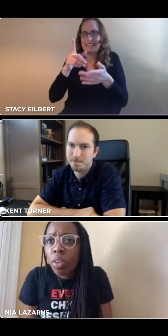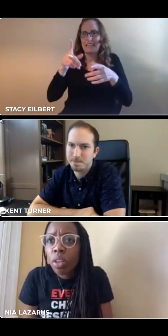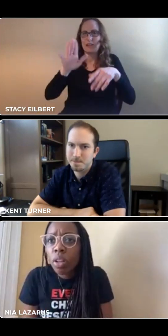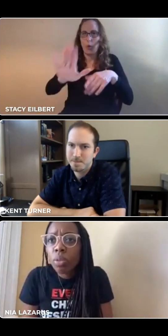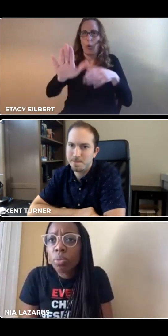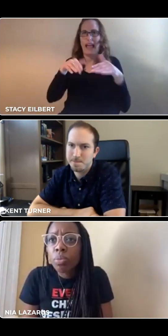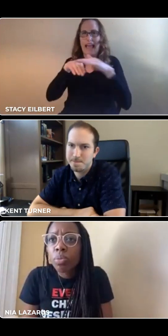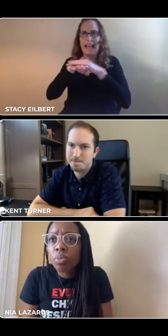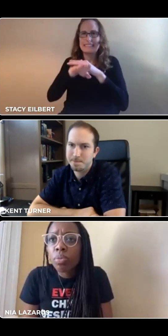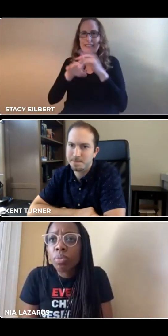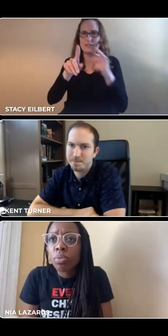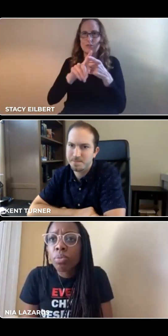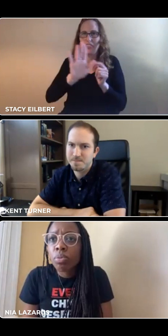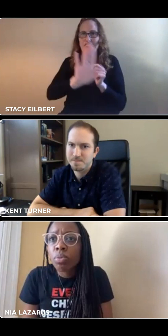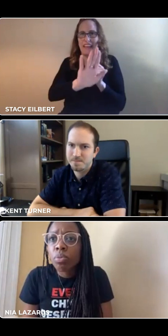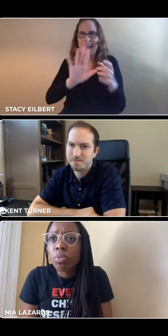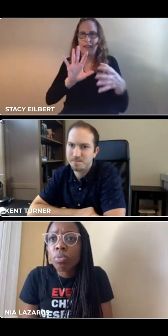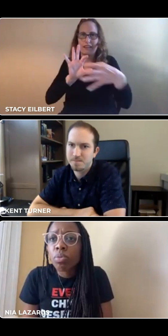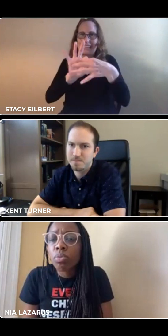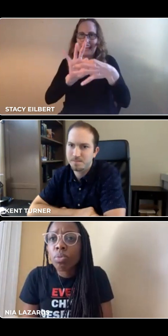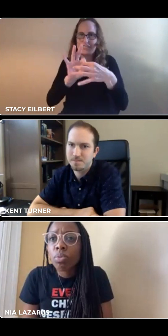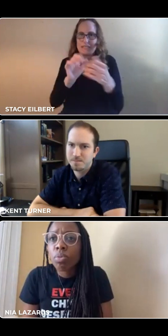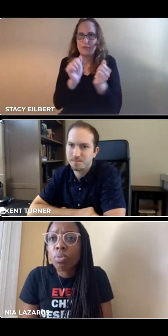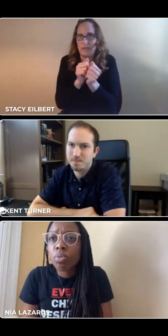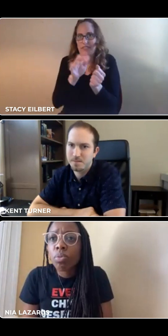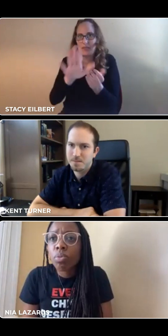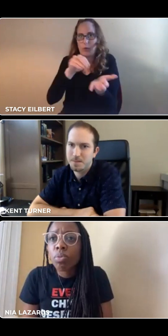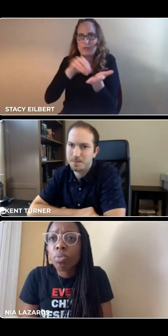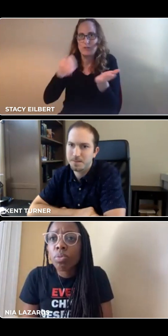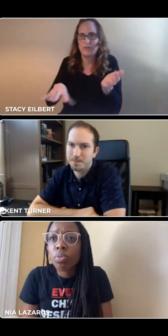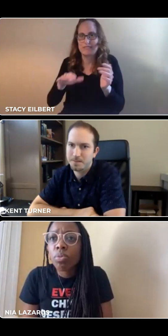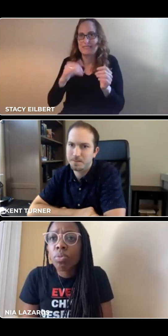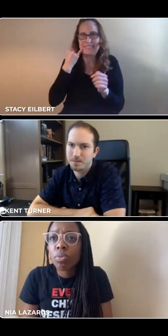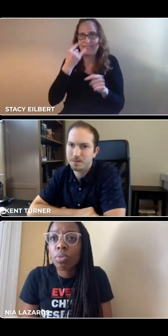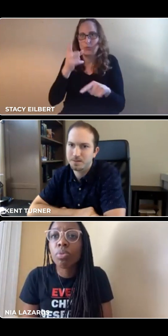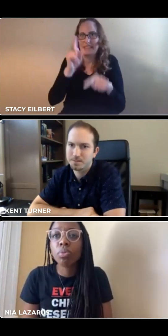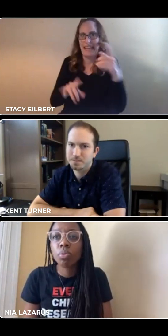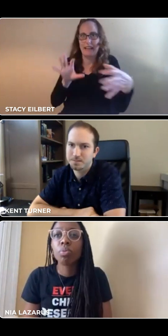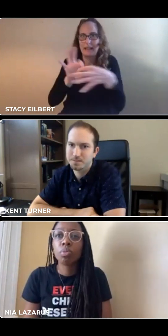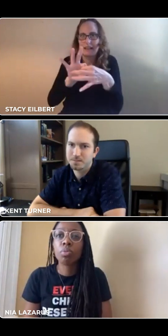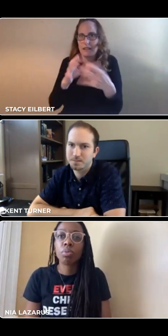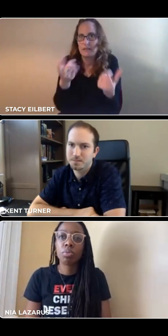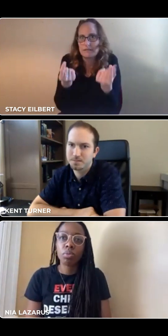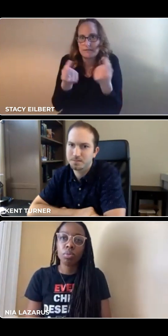Well, it depends. Basically, your access to their -- your connection with